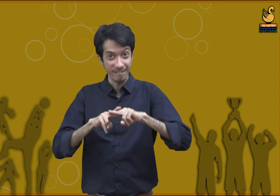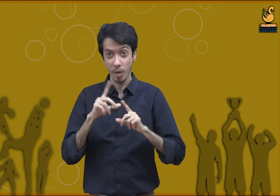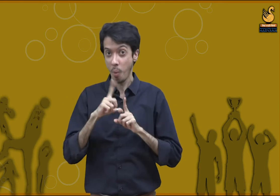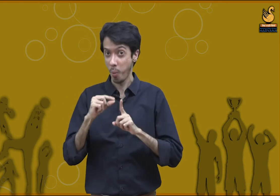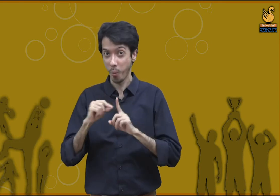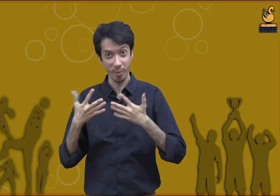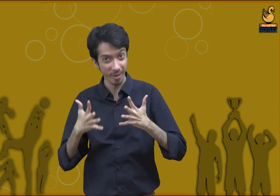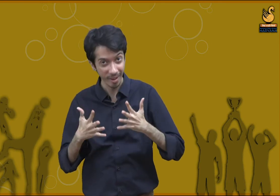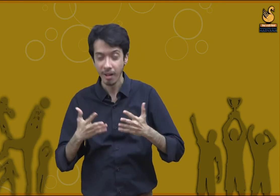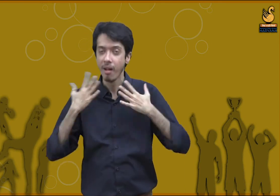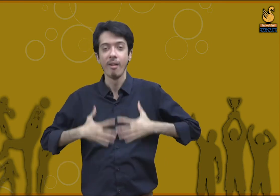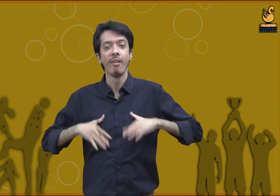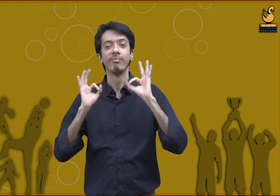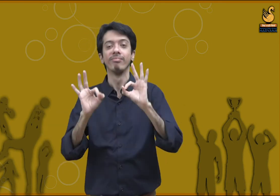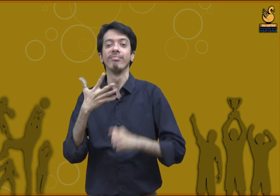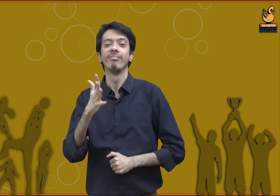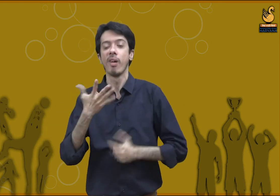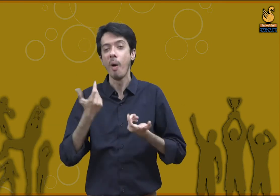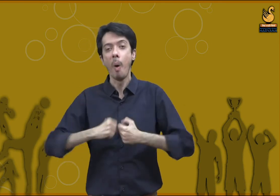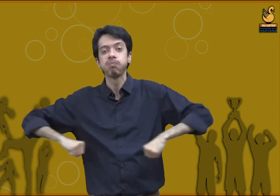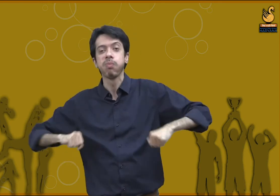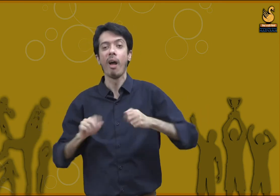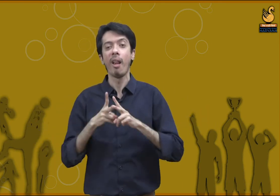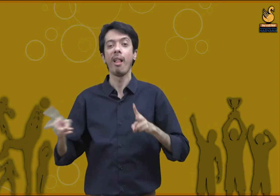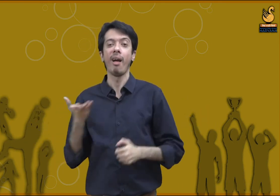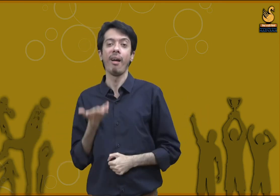And if we don't follow a healthy lifestyle then it will create a negative impact in our body.